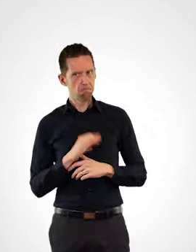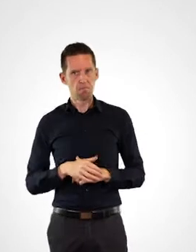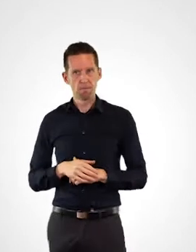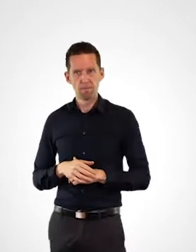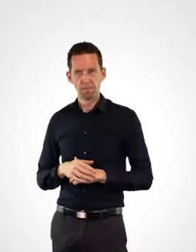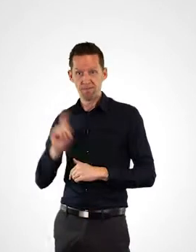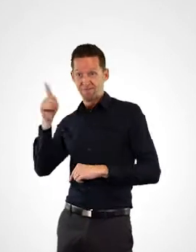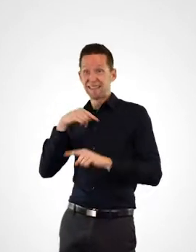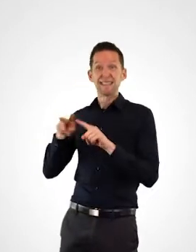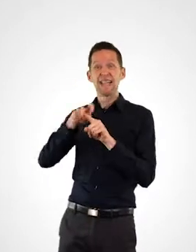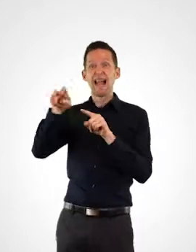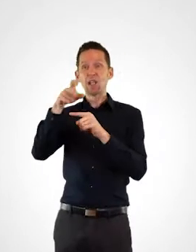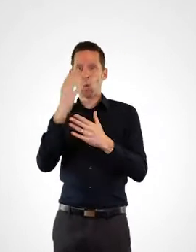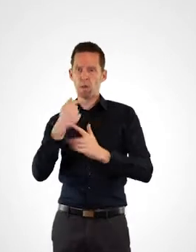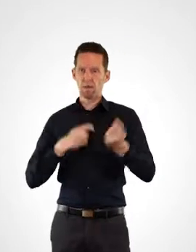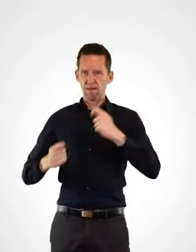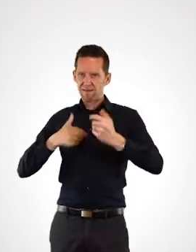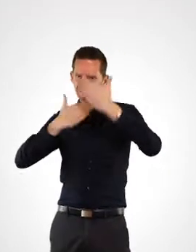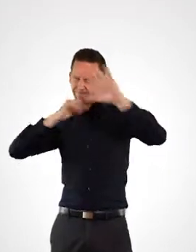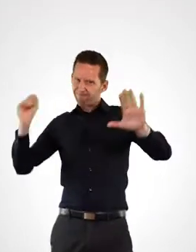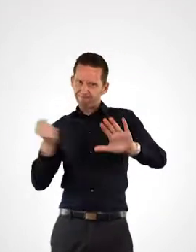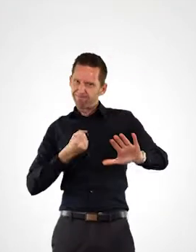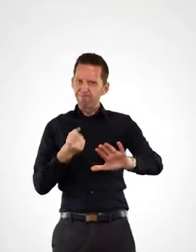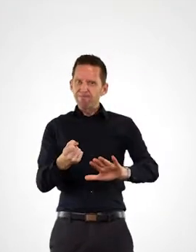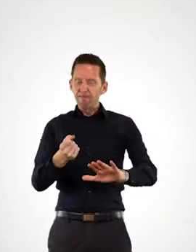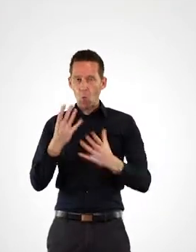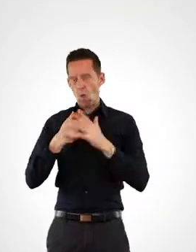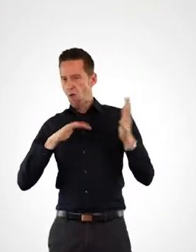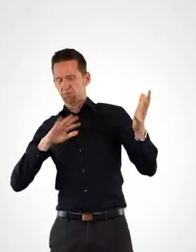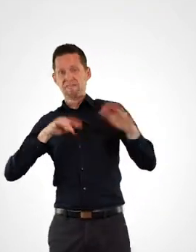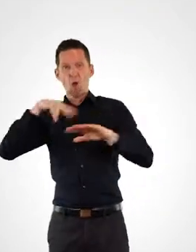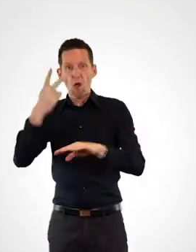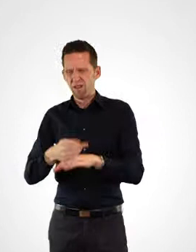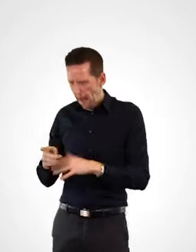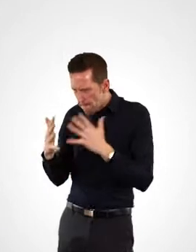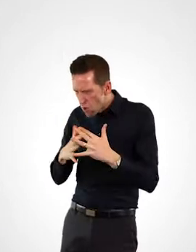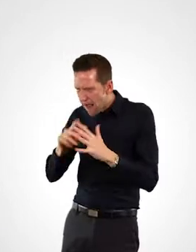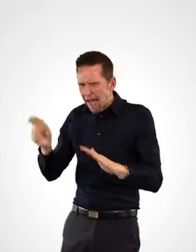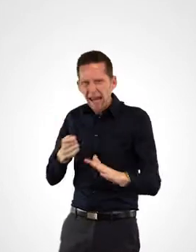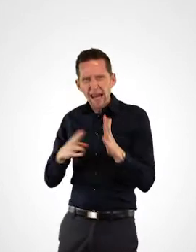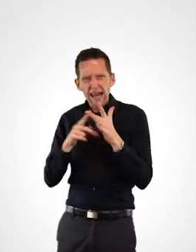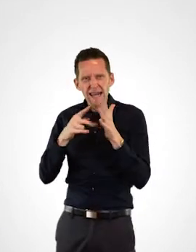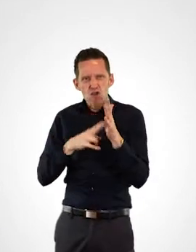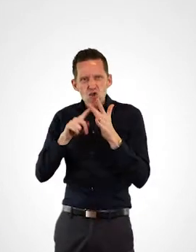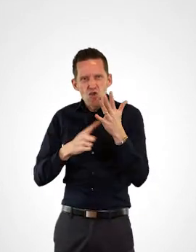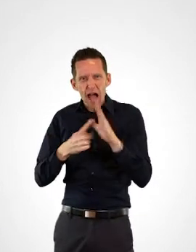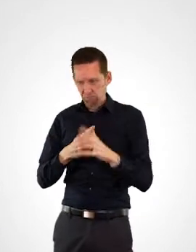So you're wrapping that around to protect it, ha? Mmm-hmm. How did you break it?